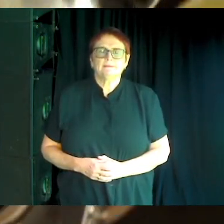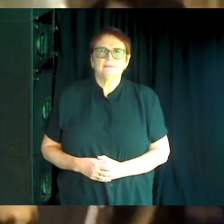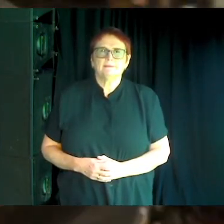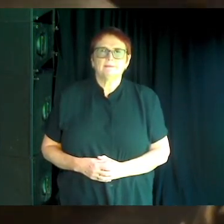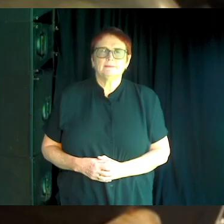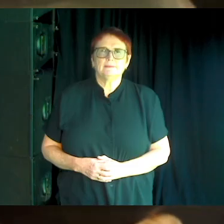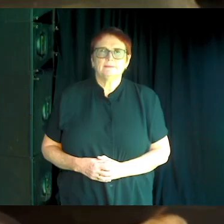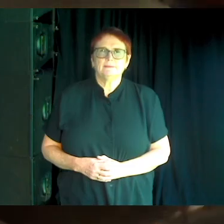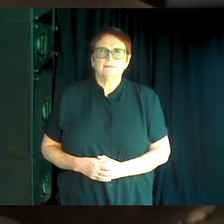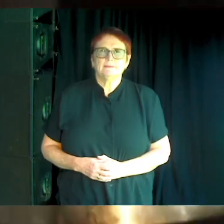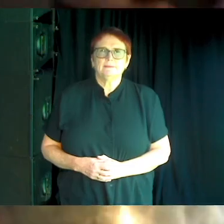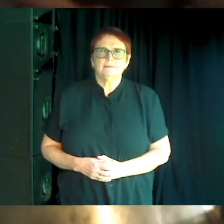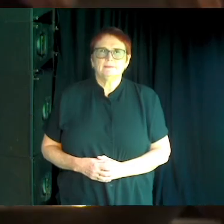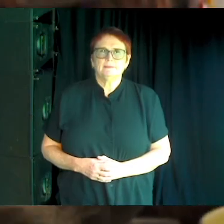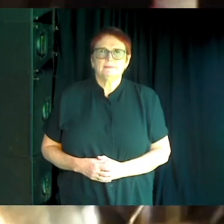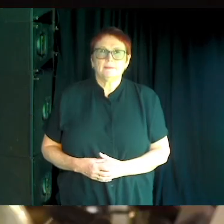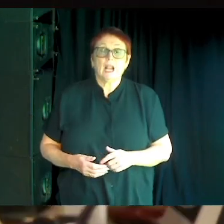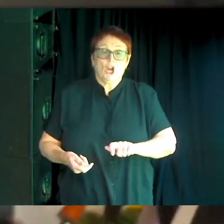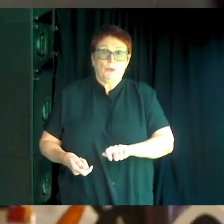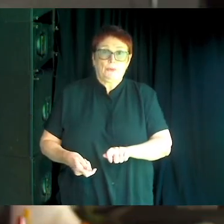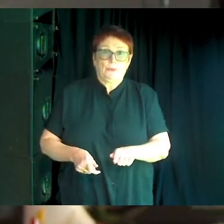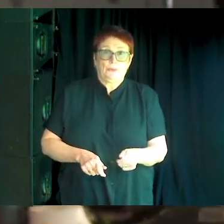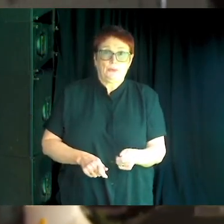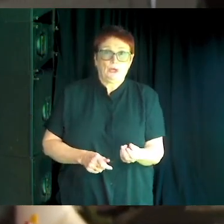and then this is somewhere that turned the heat a little bit lower this is coconut oil